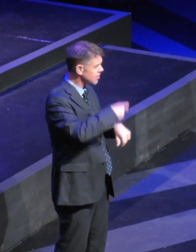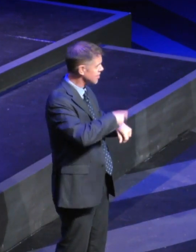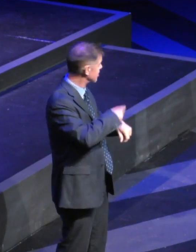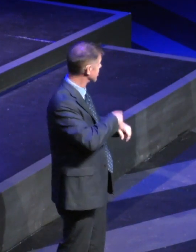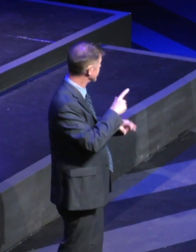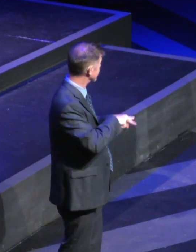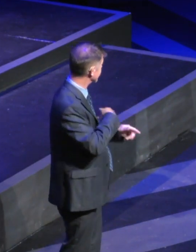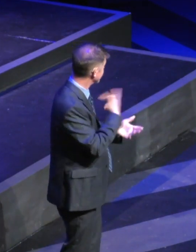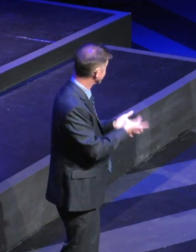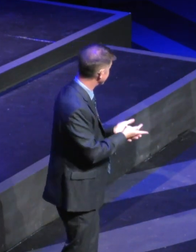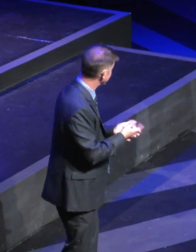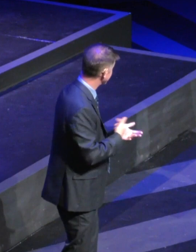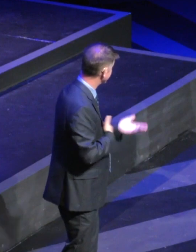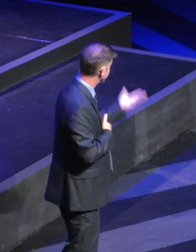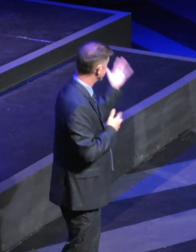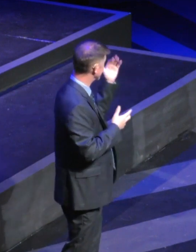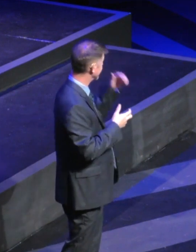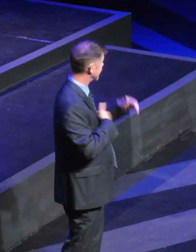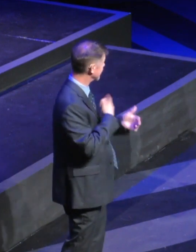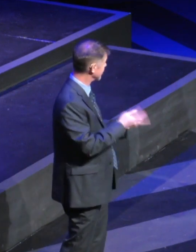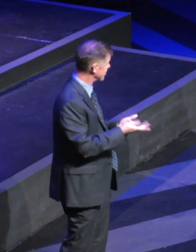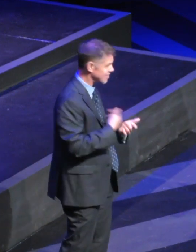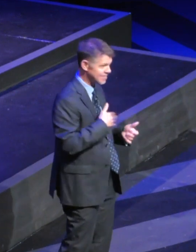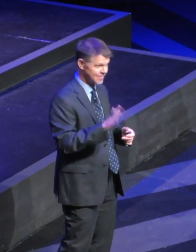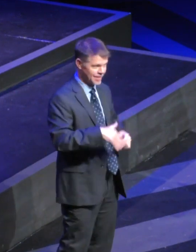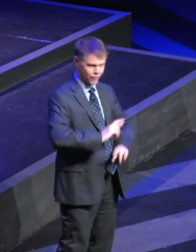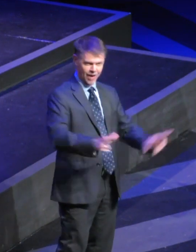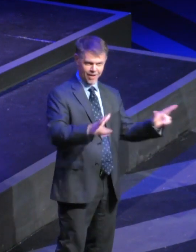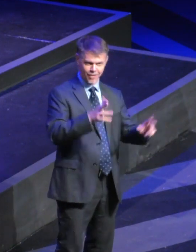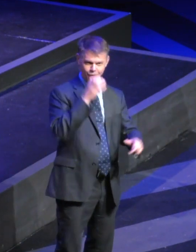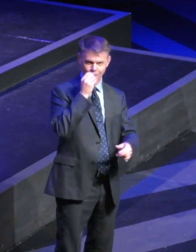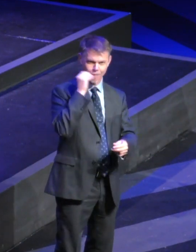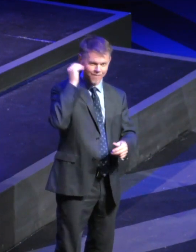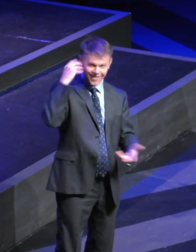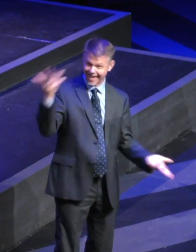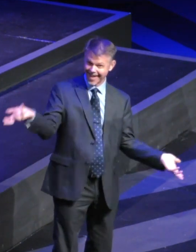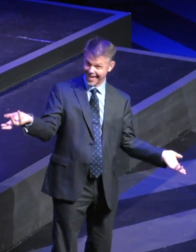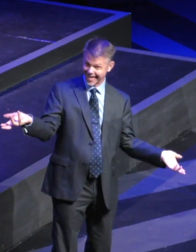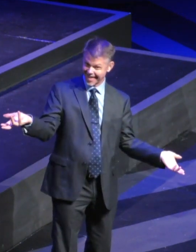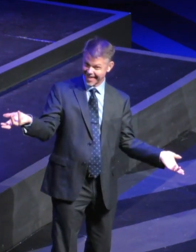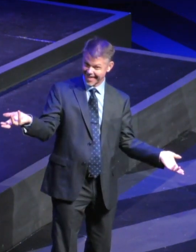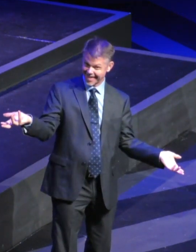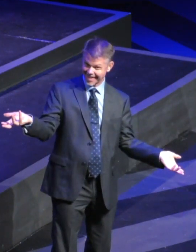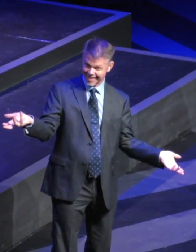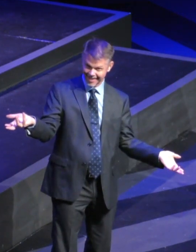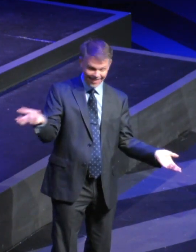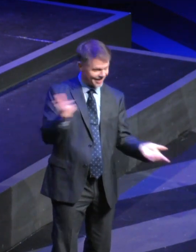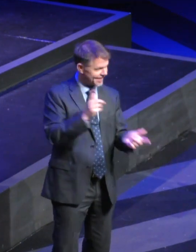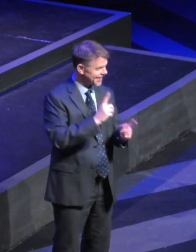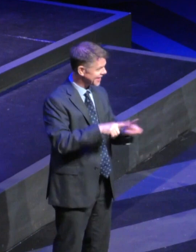calling kept calling my wife saying I'm ready to go home. Cuz it was killing me being there